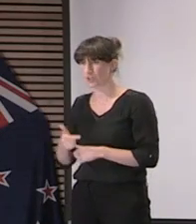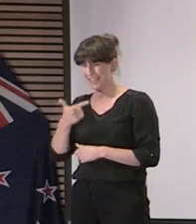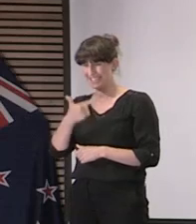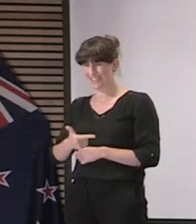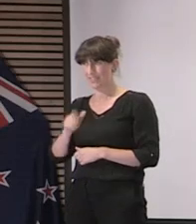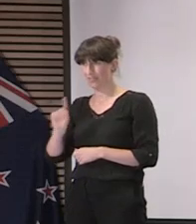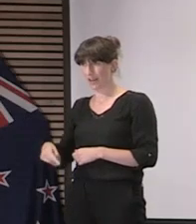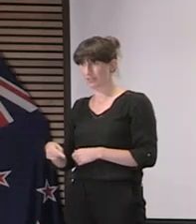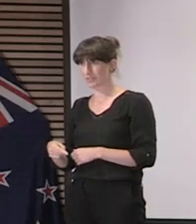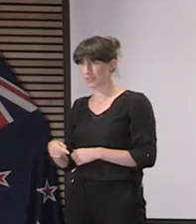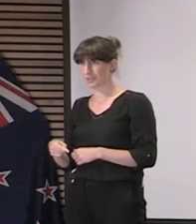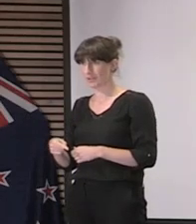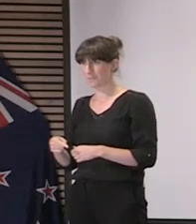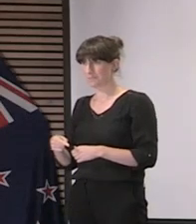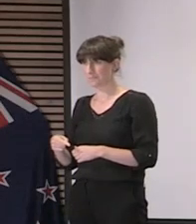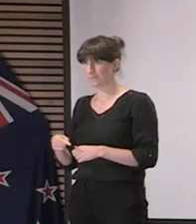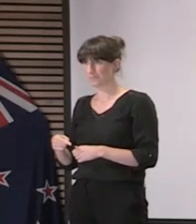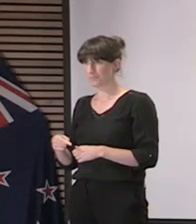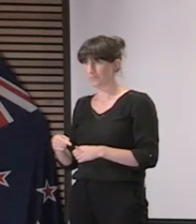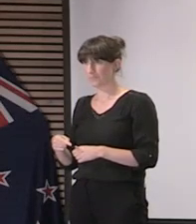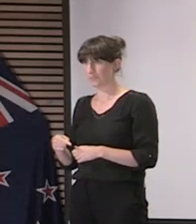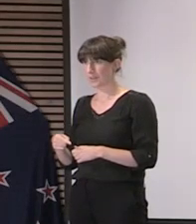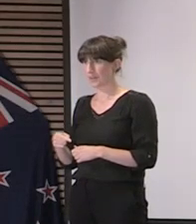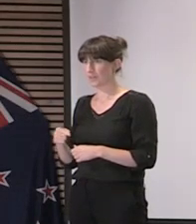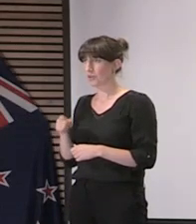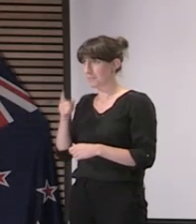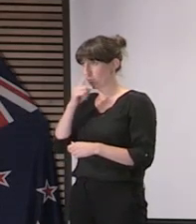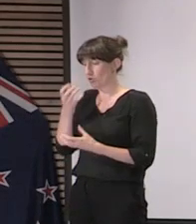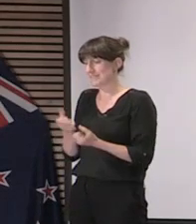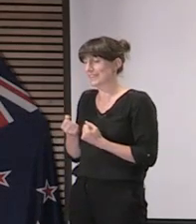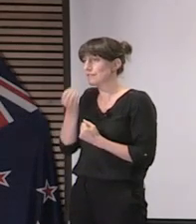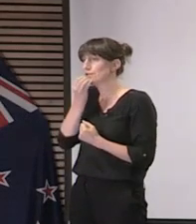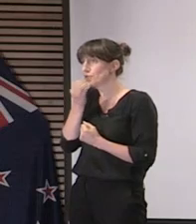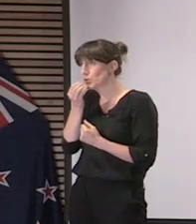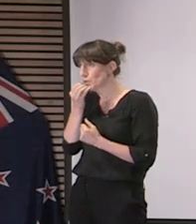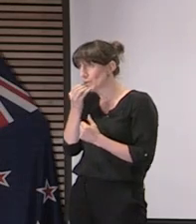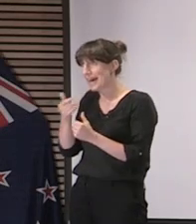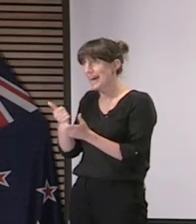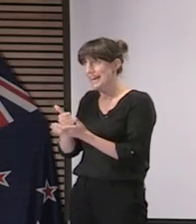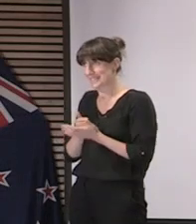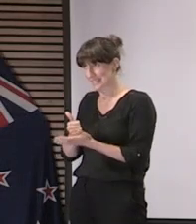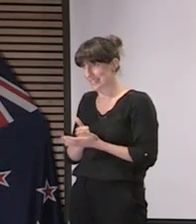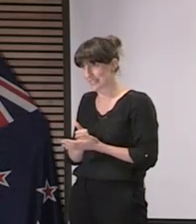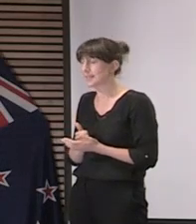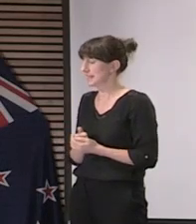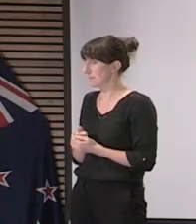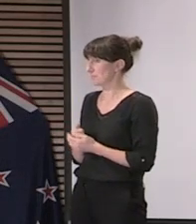regardless of what their situation is. REPORTER: The 7,000 number was all of the